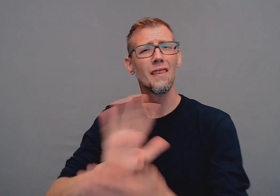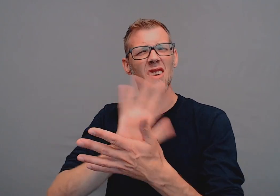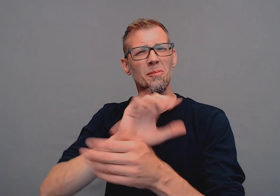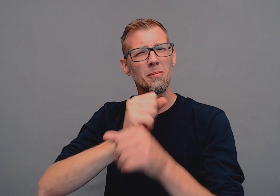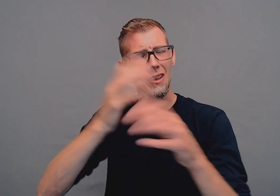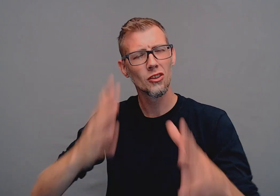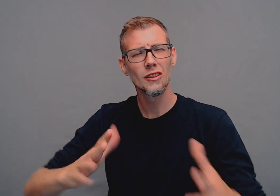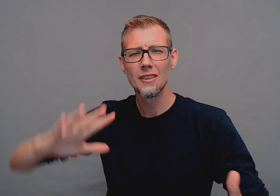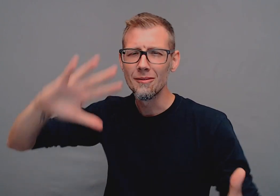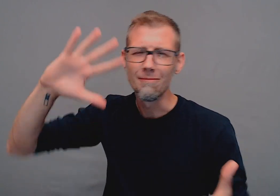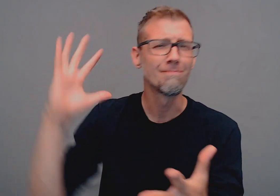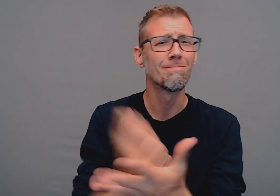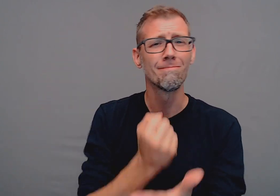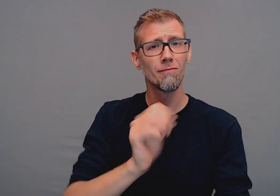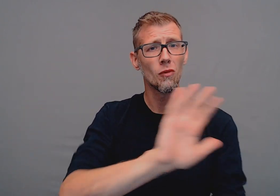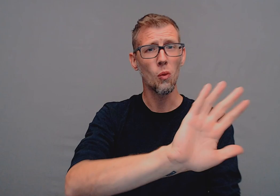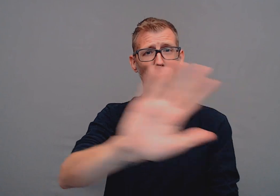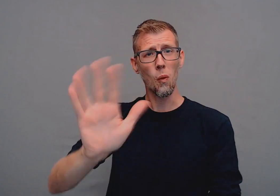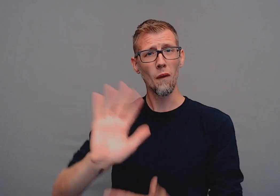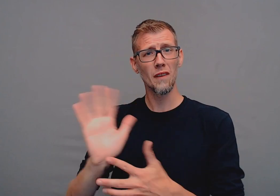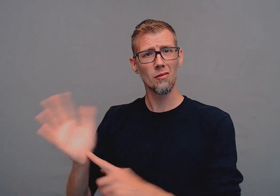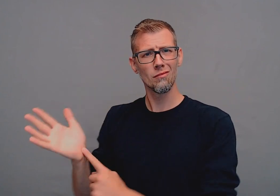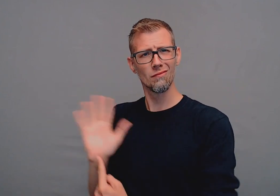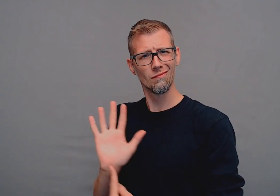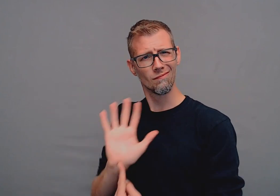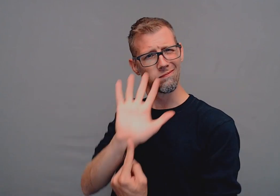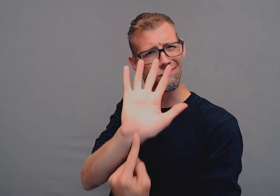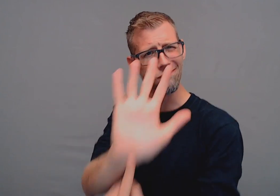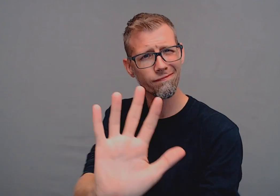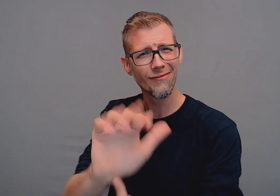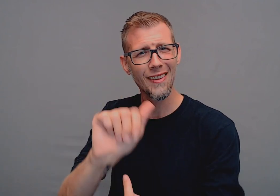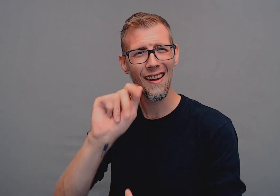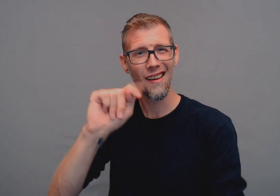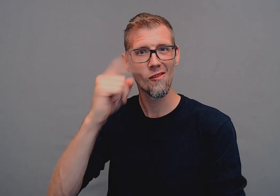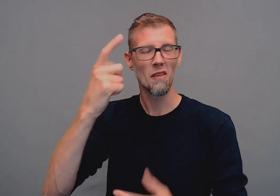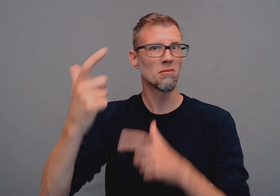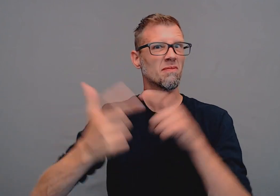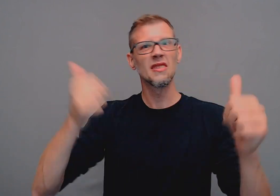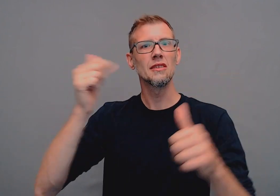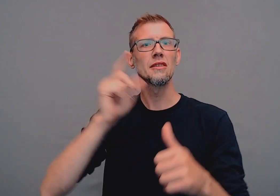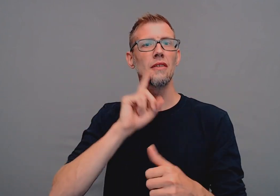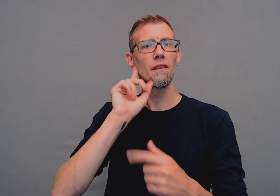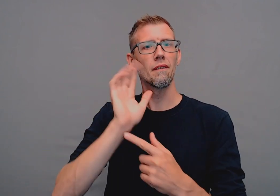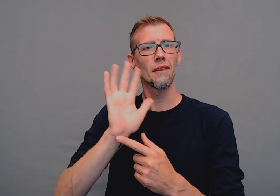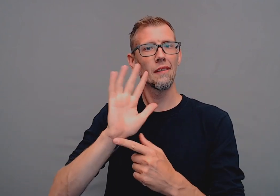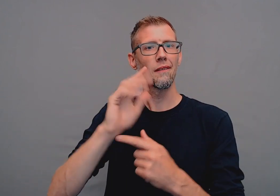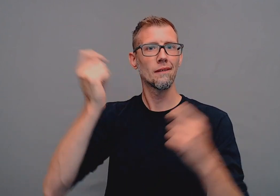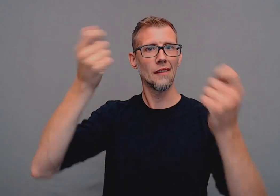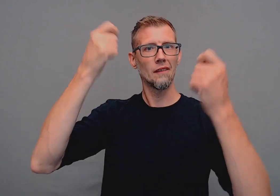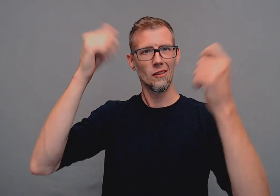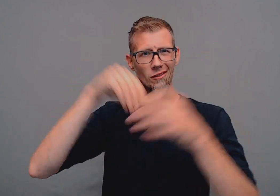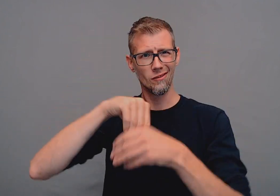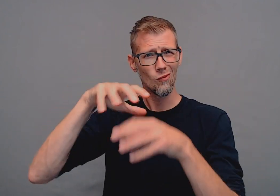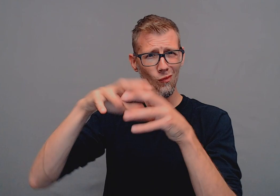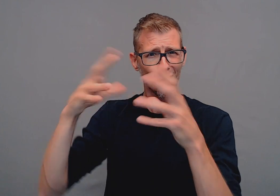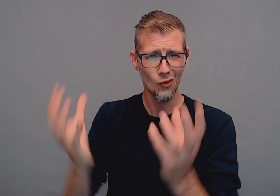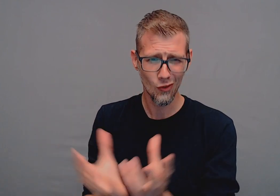Filmmakers, this is your chance to have your film shown at one of the biggest Deaf film festivals in the world!